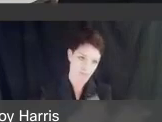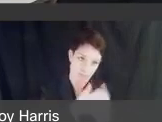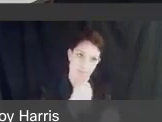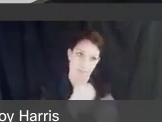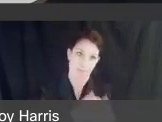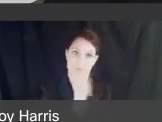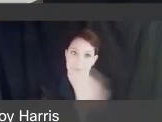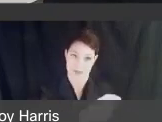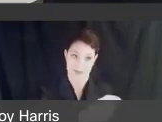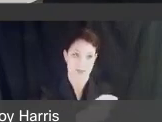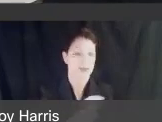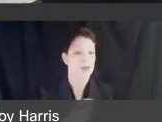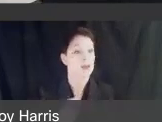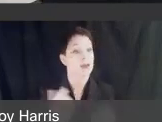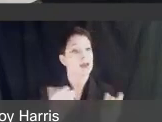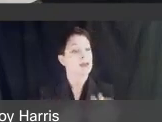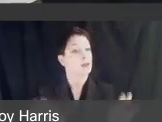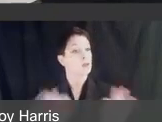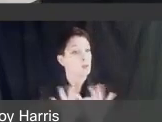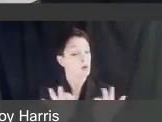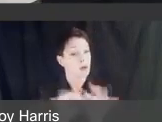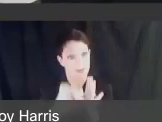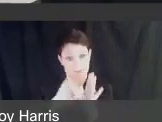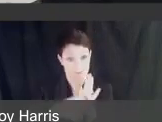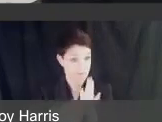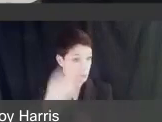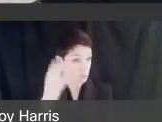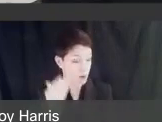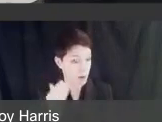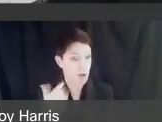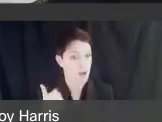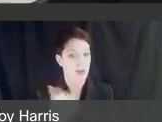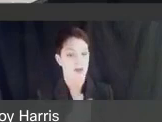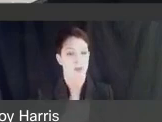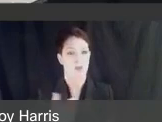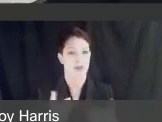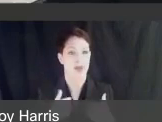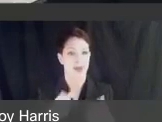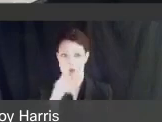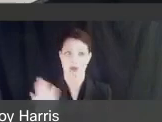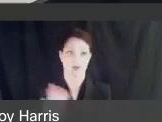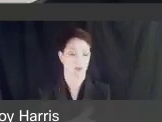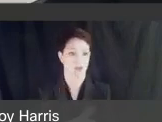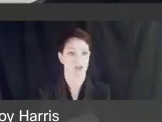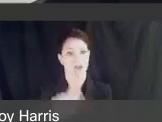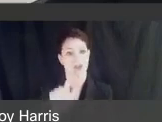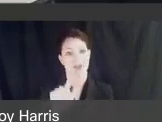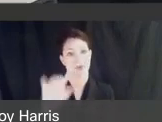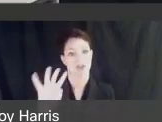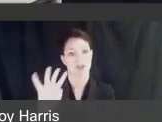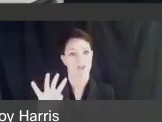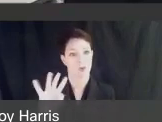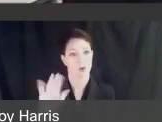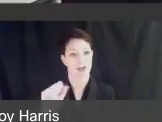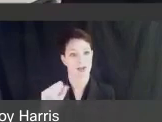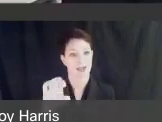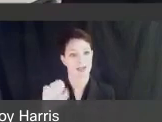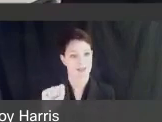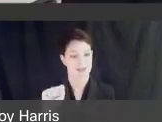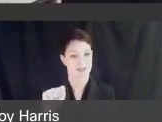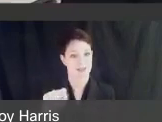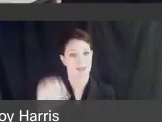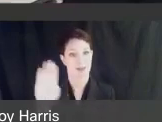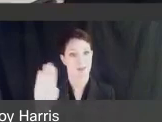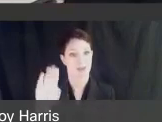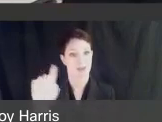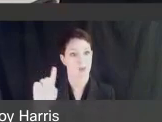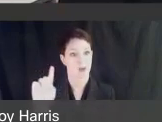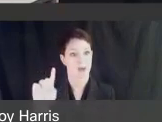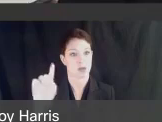this is underscored by the fact that we now have confirmation of 24 cases of the B.1.1.7 variant